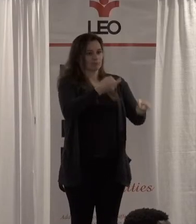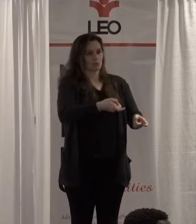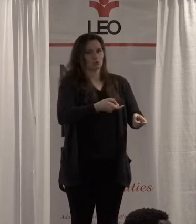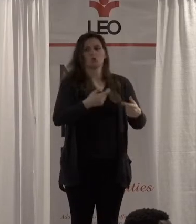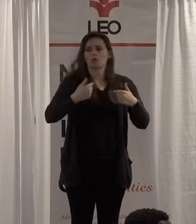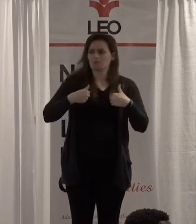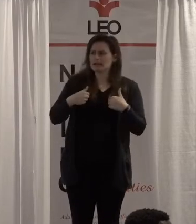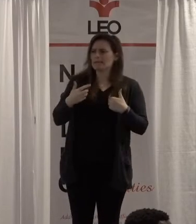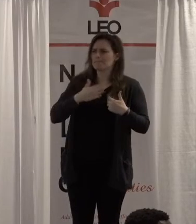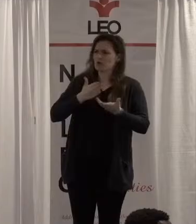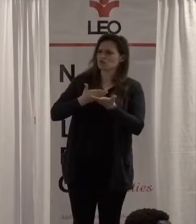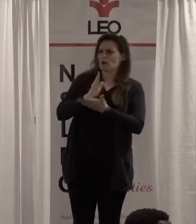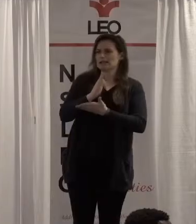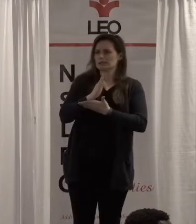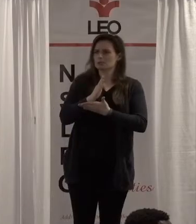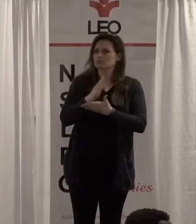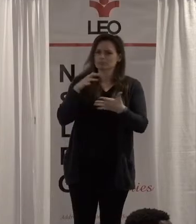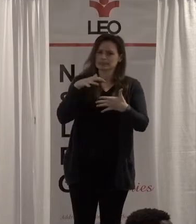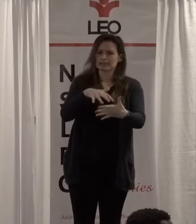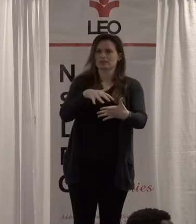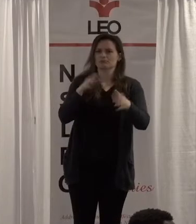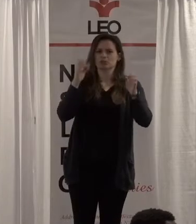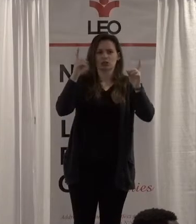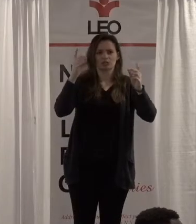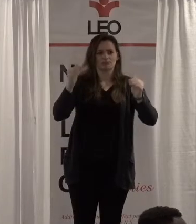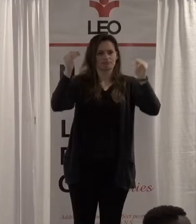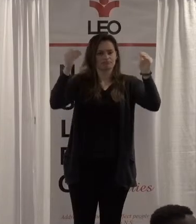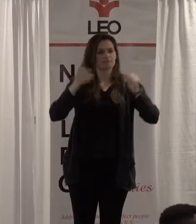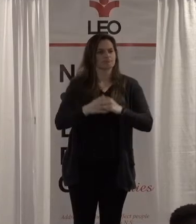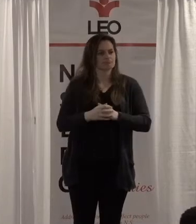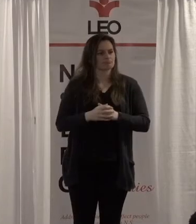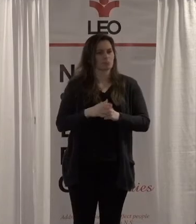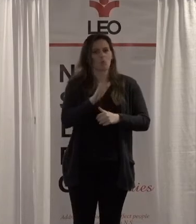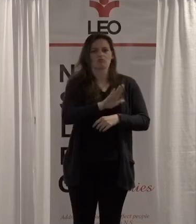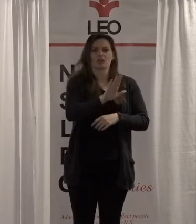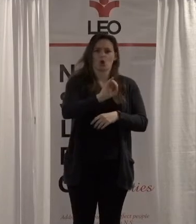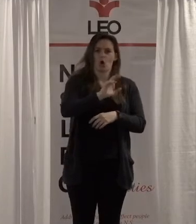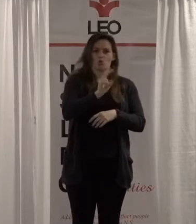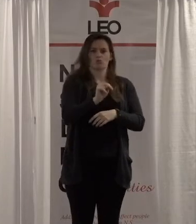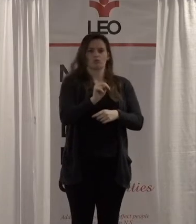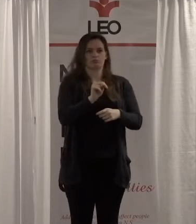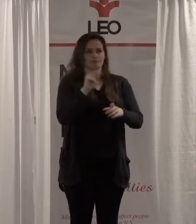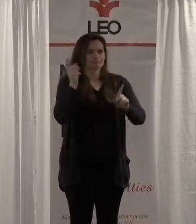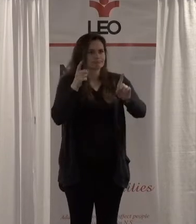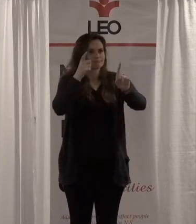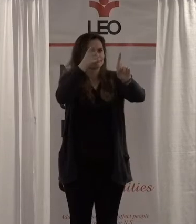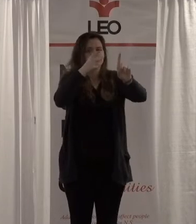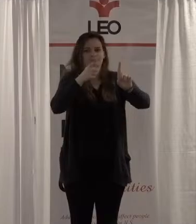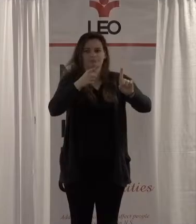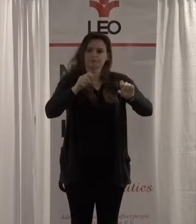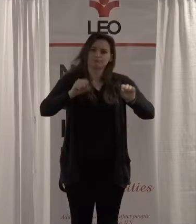AS THEY FORGE THEIR OWN PATH AND ACHIEVE THEIR UTMOST POTENTIAL.